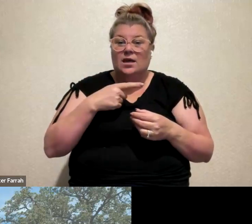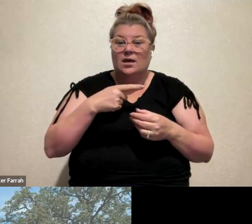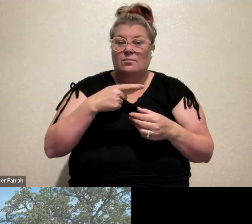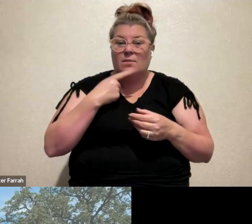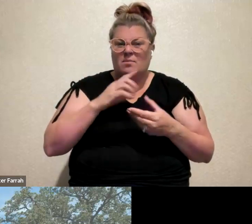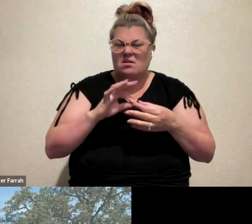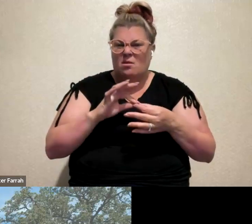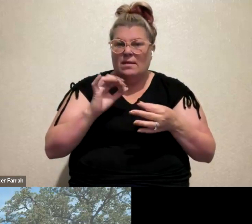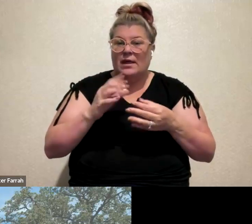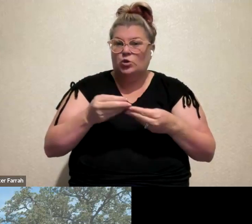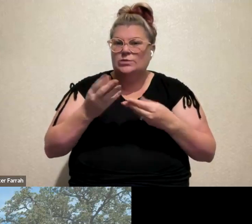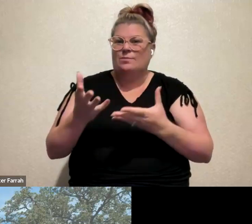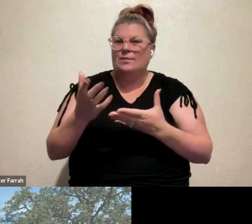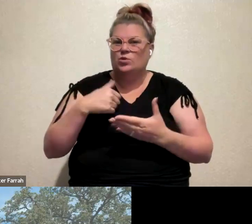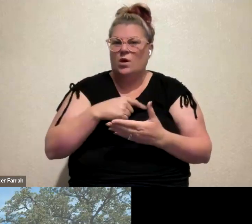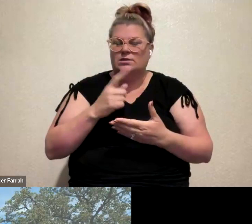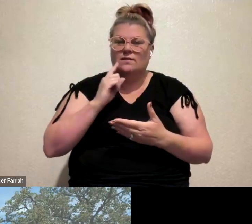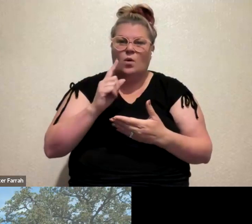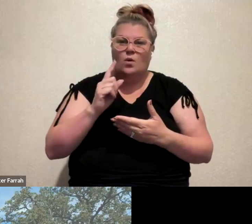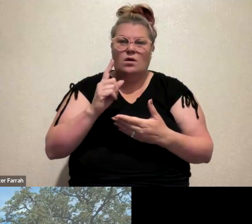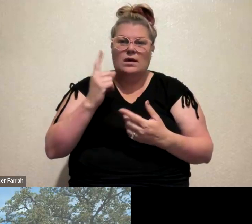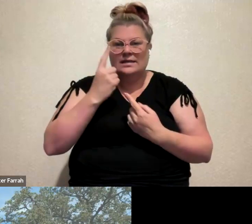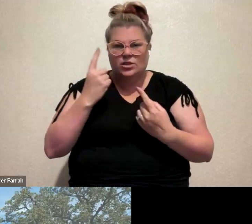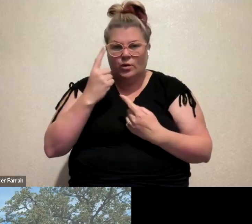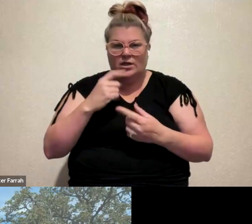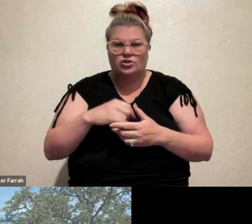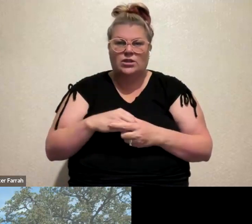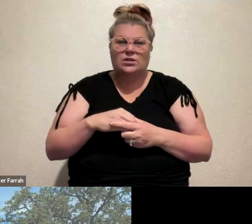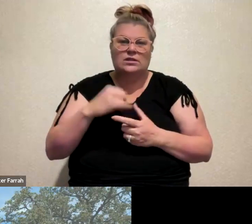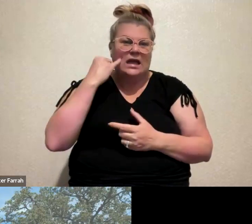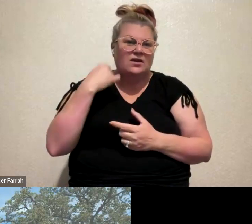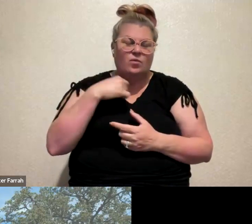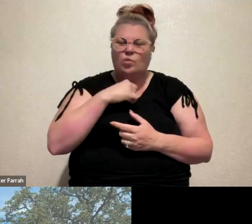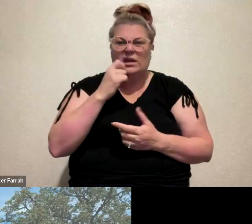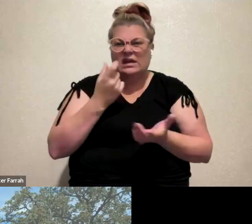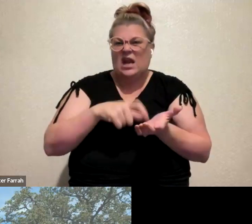submit to us for consideration if we didn't go, if we didn't acknowledge it clearly enough. So